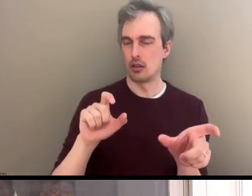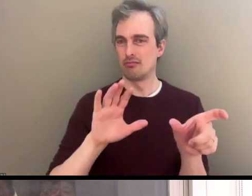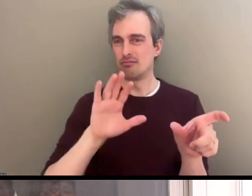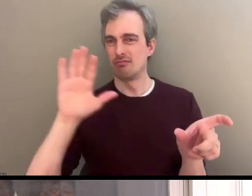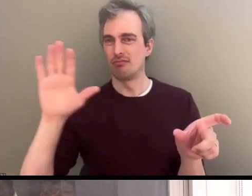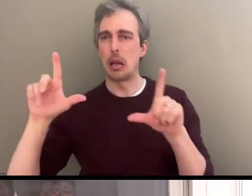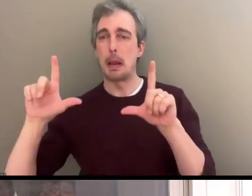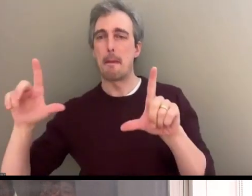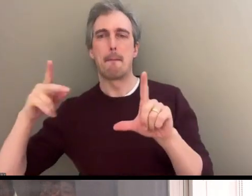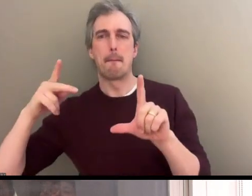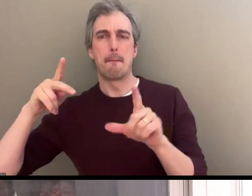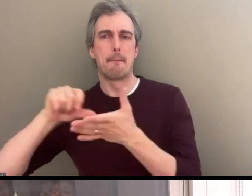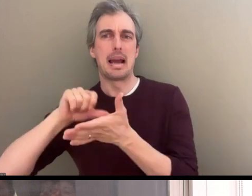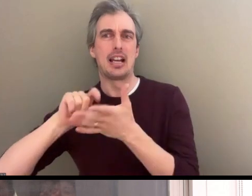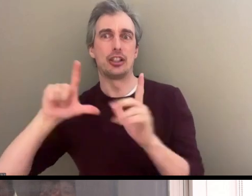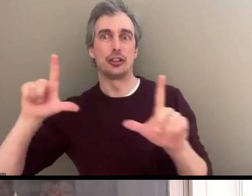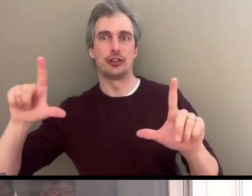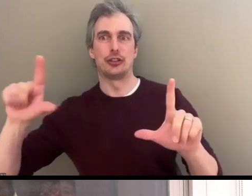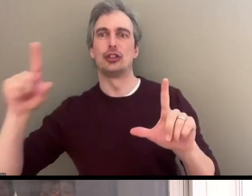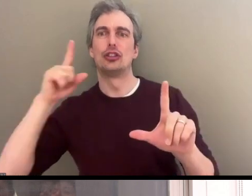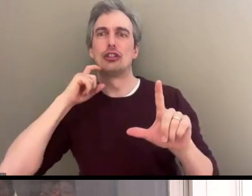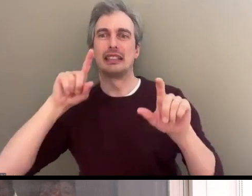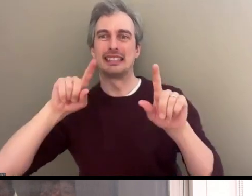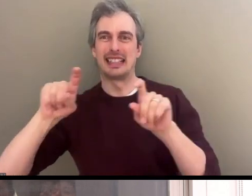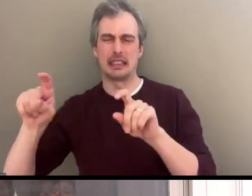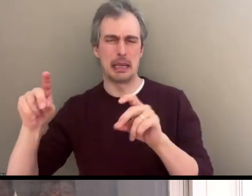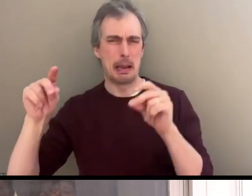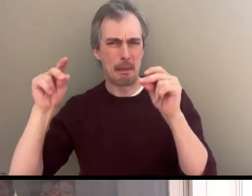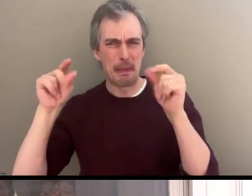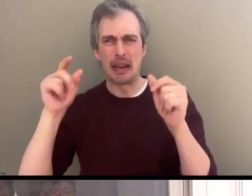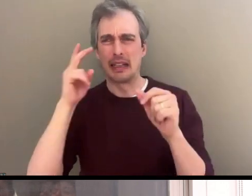Immediately, you could see the difference because how it generates the report,